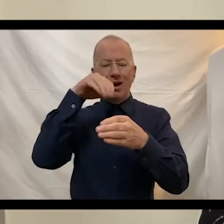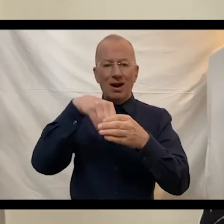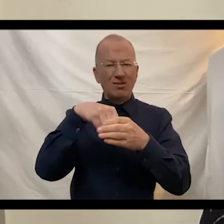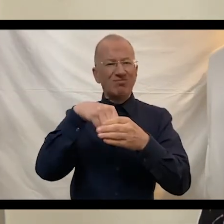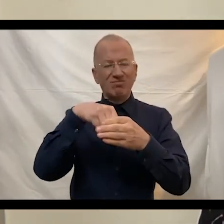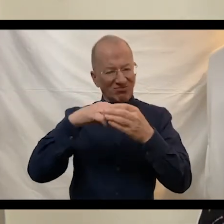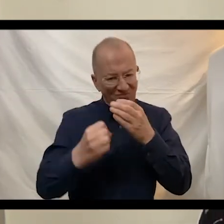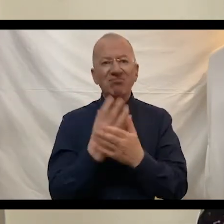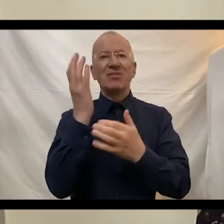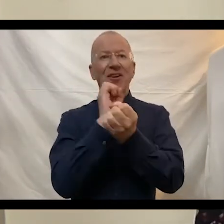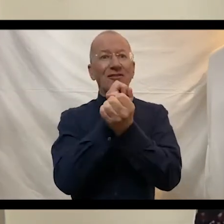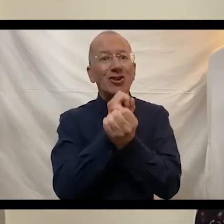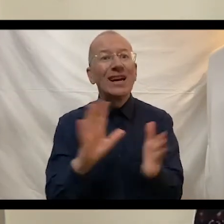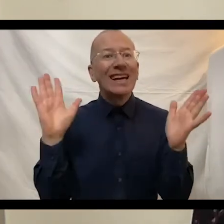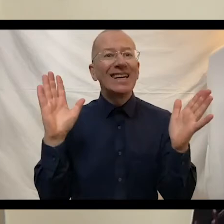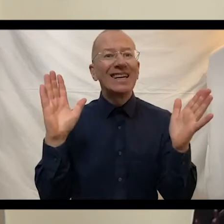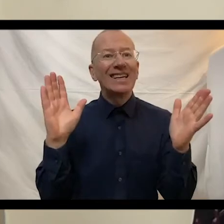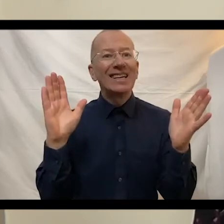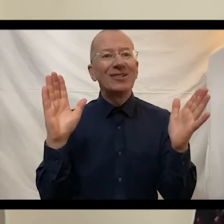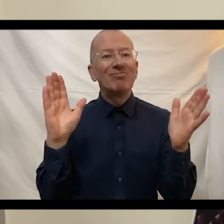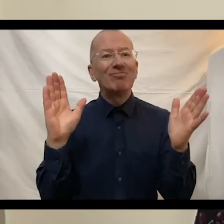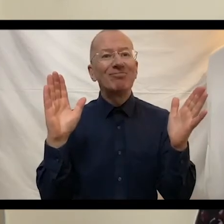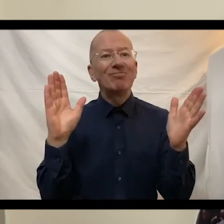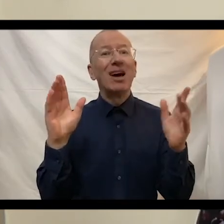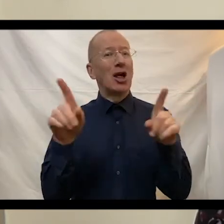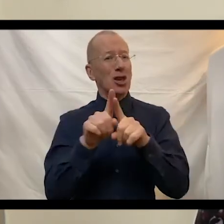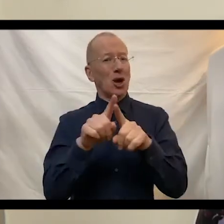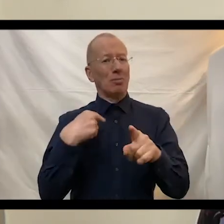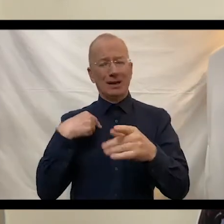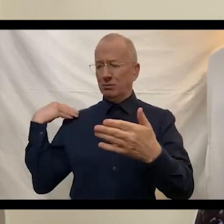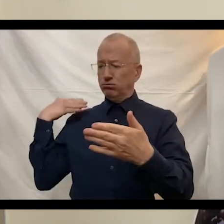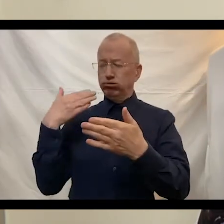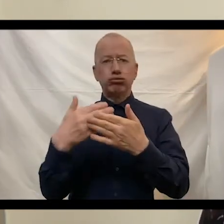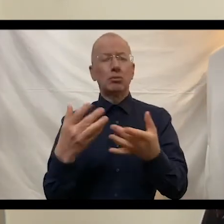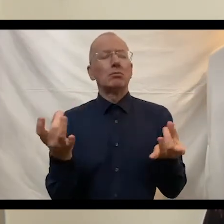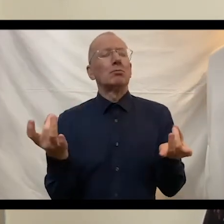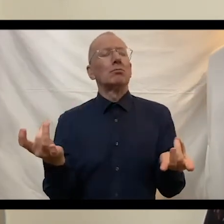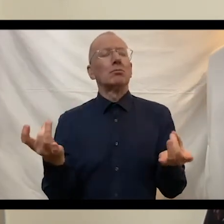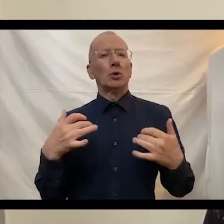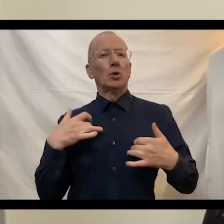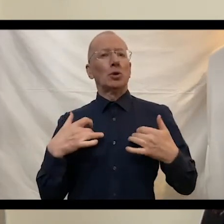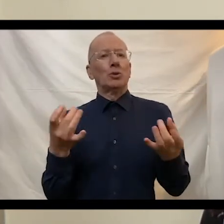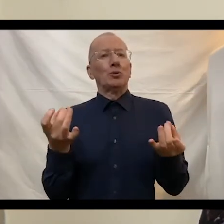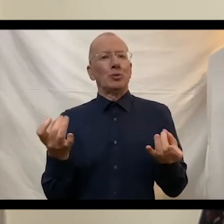the box we put ourselves in, into freedom. But also because I’m a long-term meditator